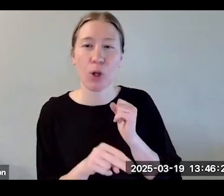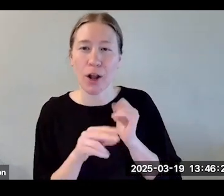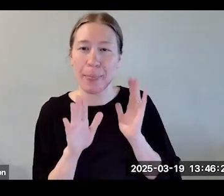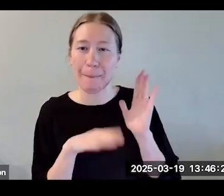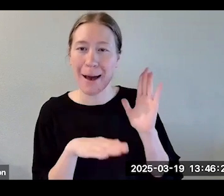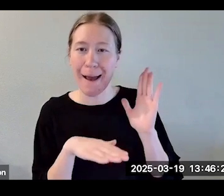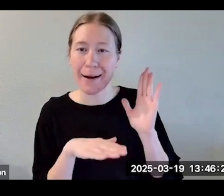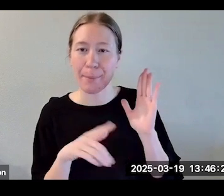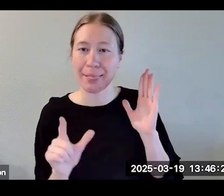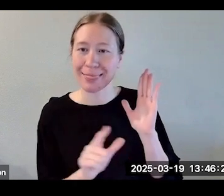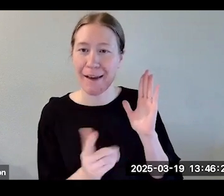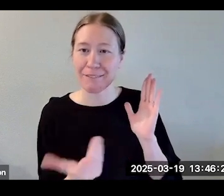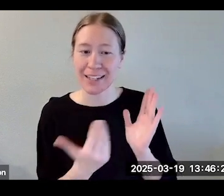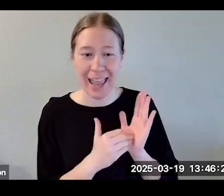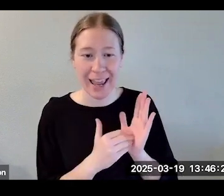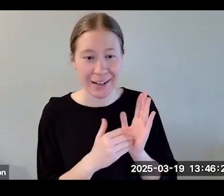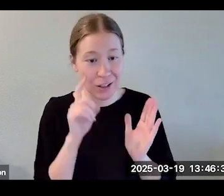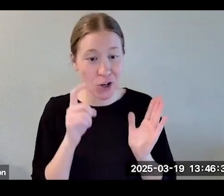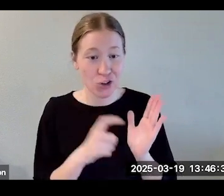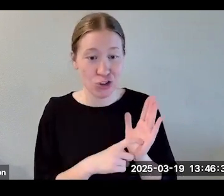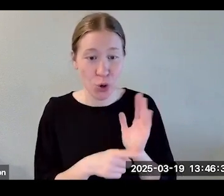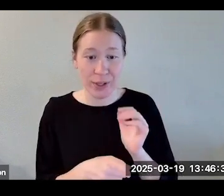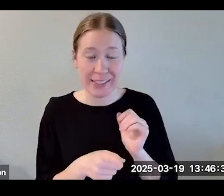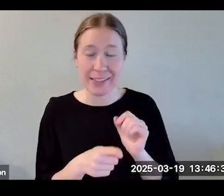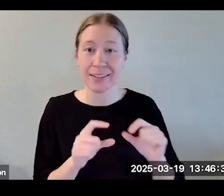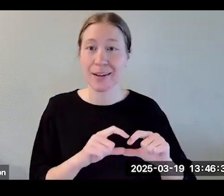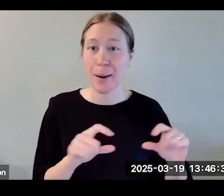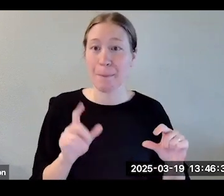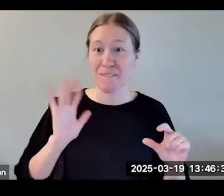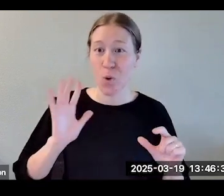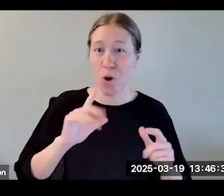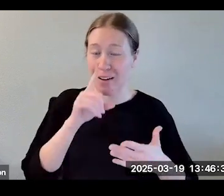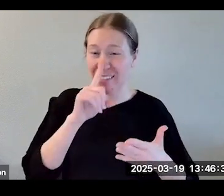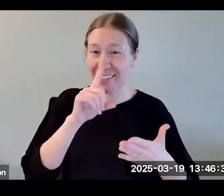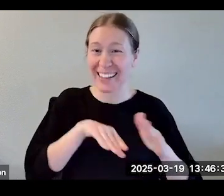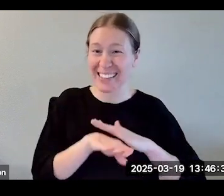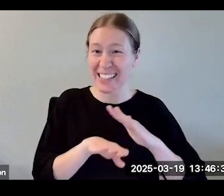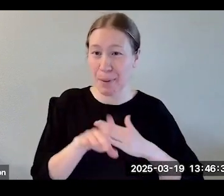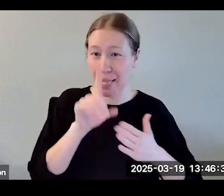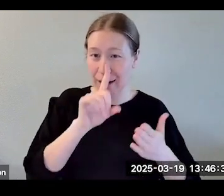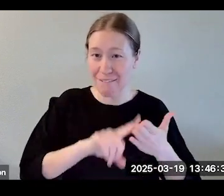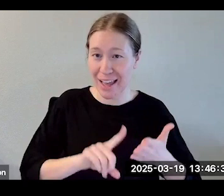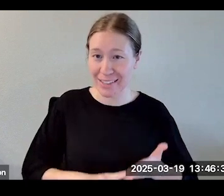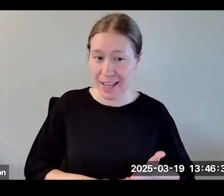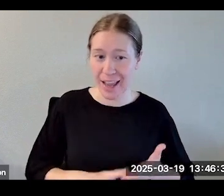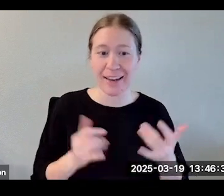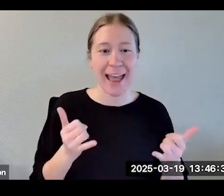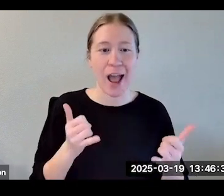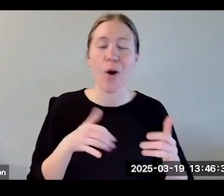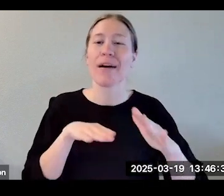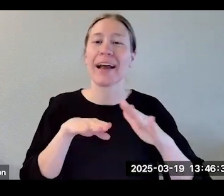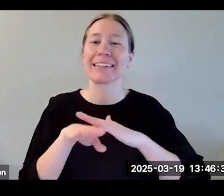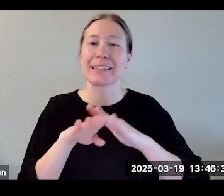we see accessibility, good to go. So the accessibility checker's telling me, all right, thumbs up,